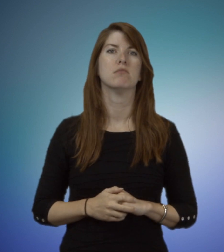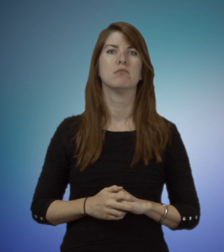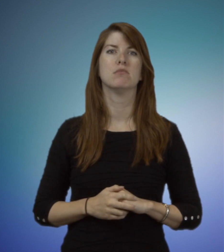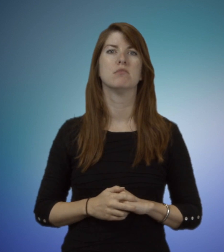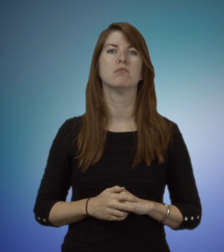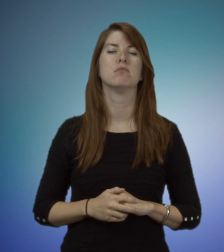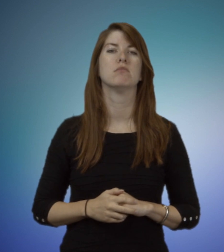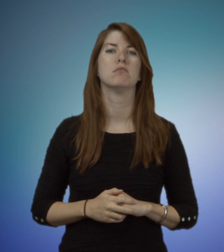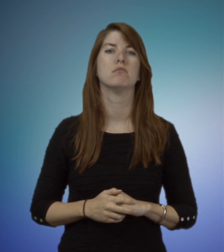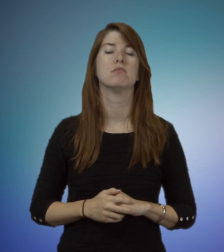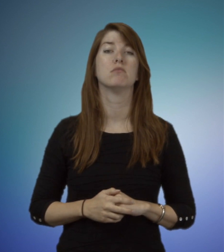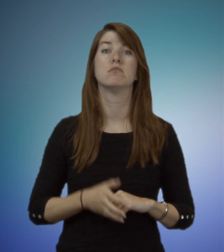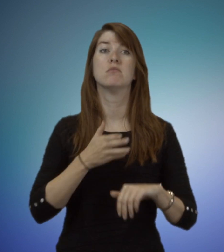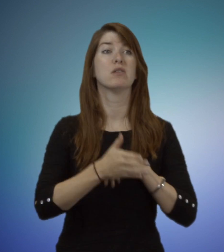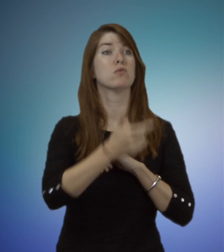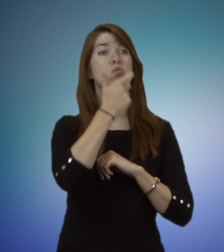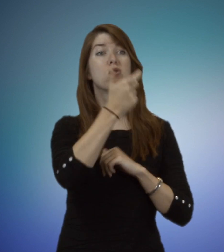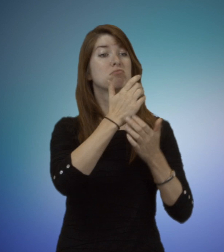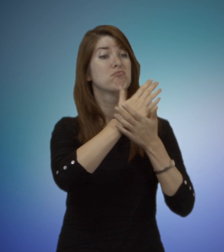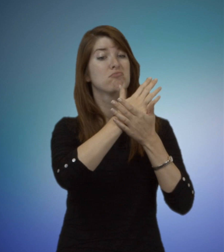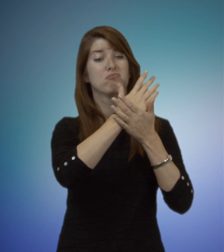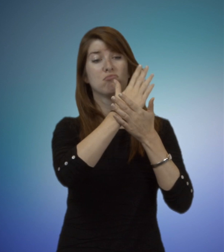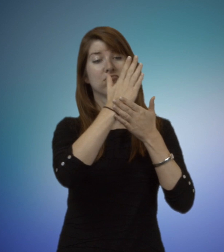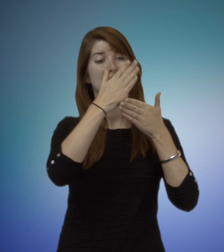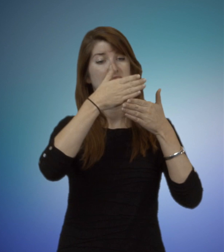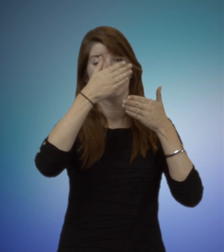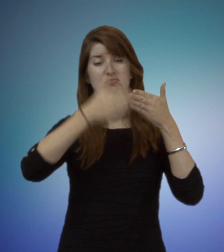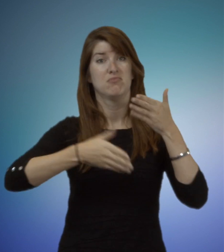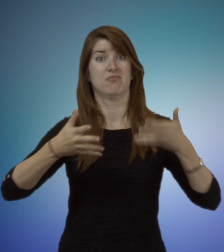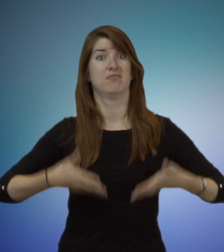What you will walk away knowing today is the difference between a communication evaluation